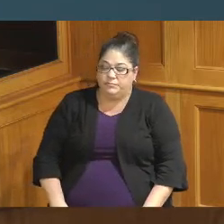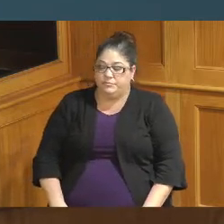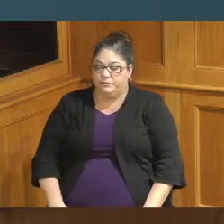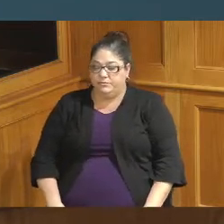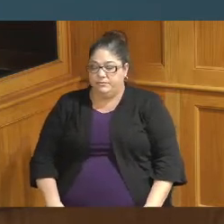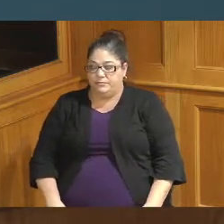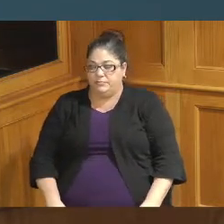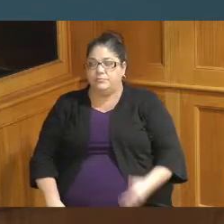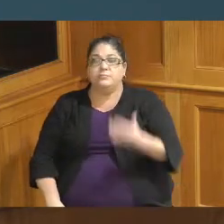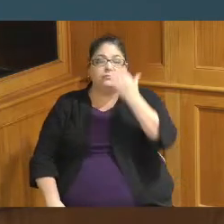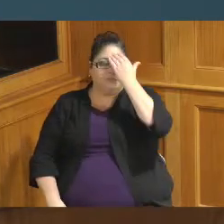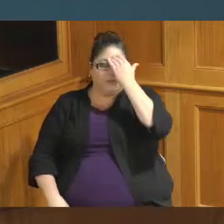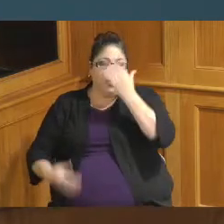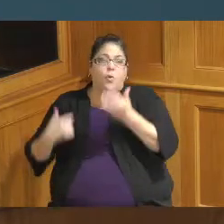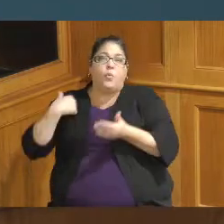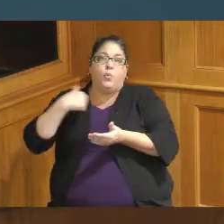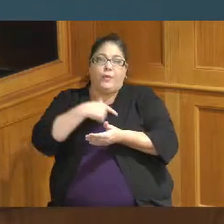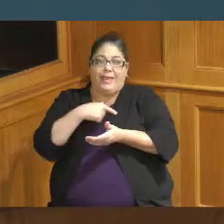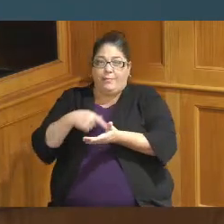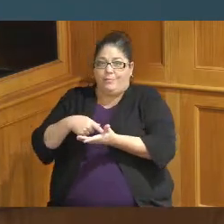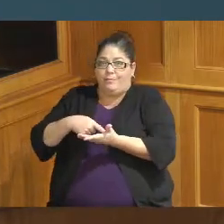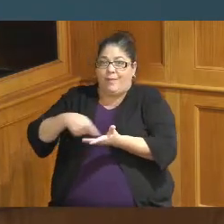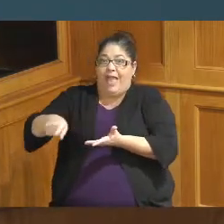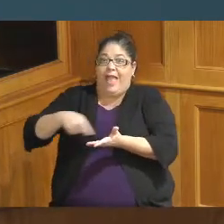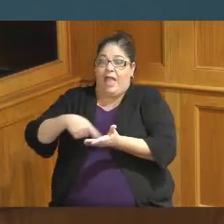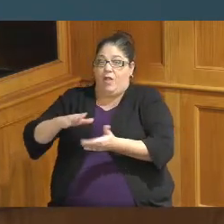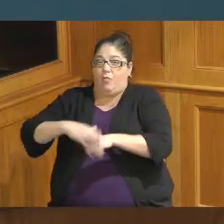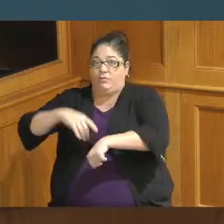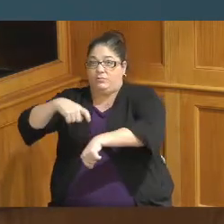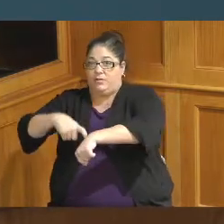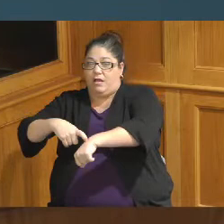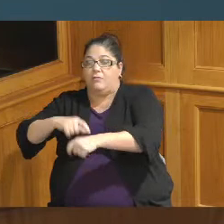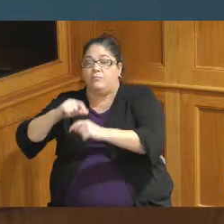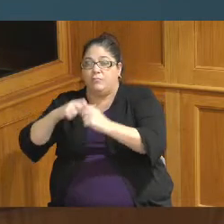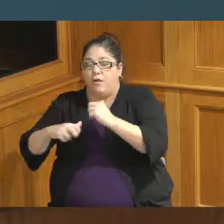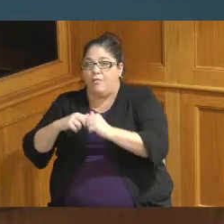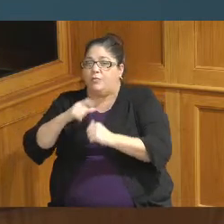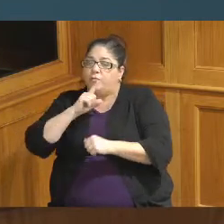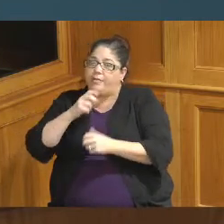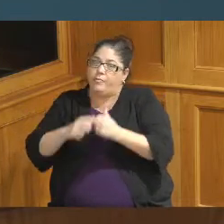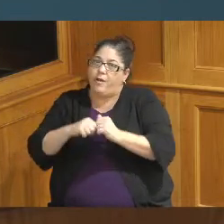payment problem but it's not just with ER it's also with group home owners and others we've